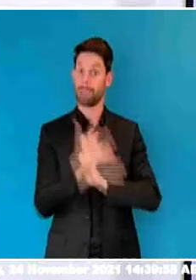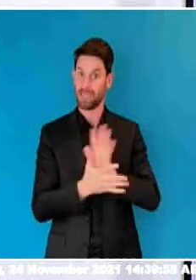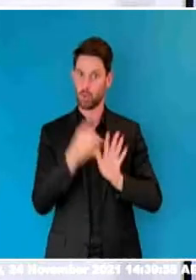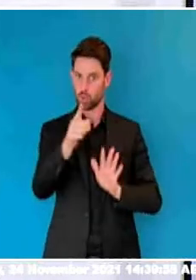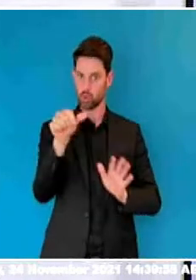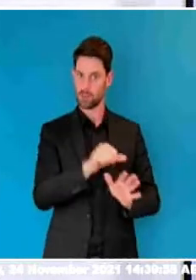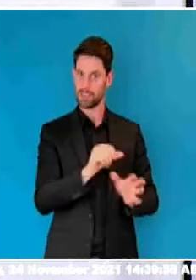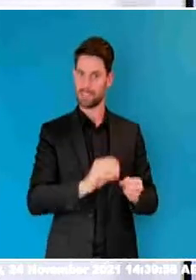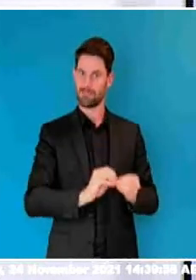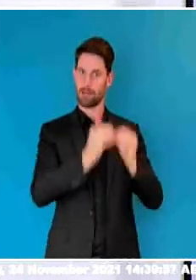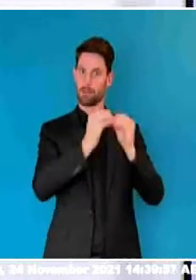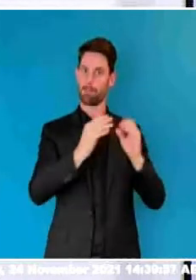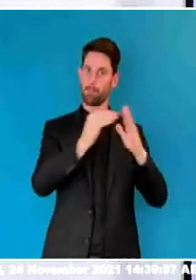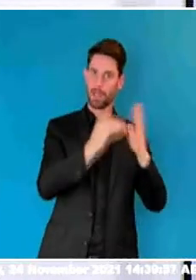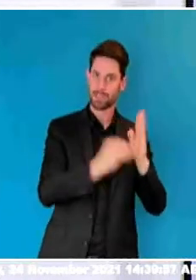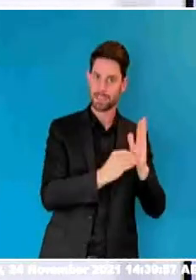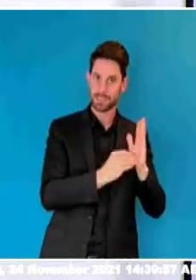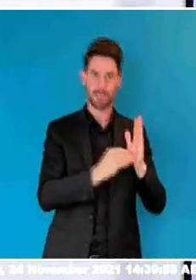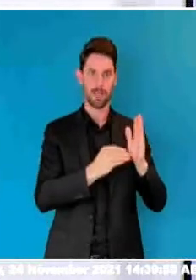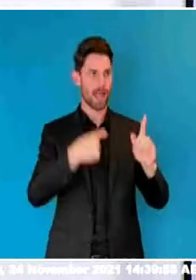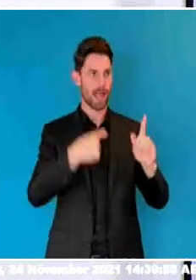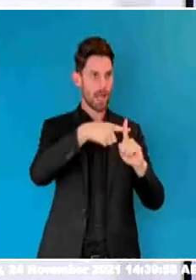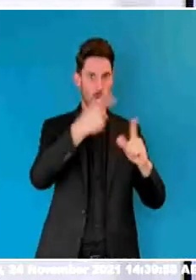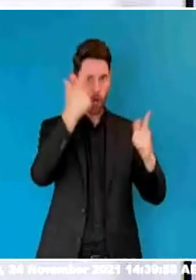strategy about making workplaces safe, is it not?